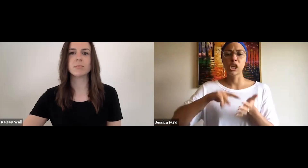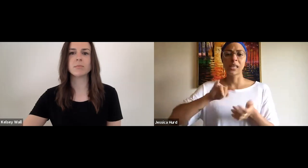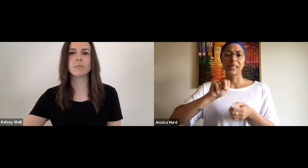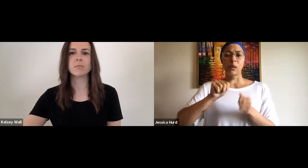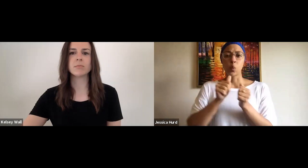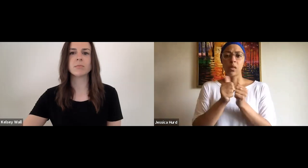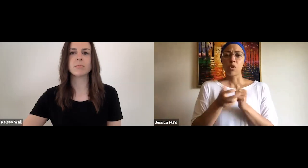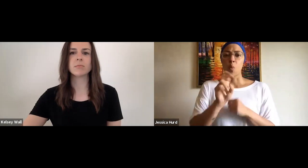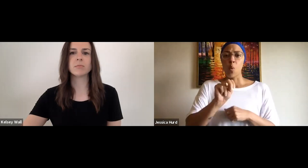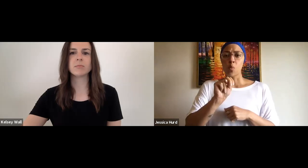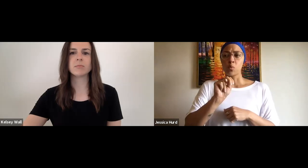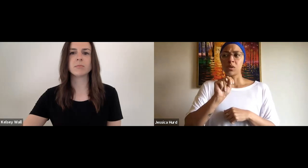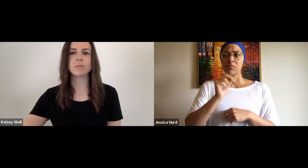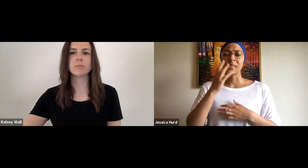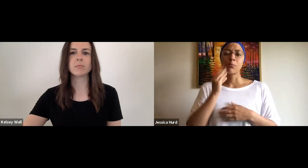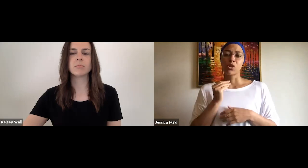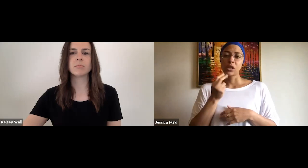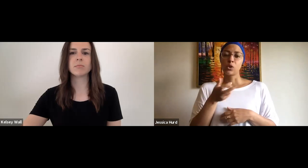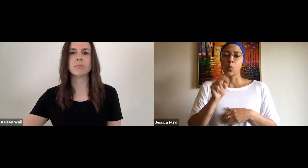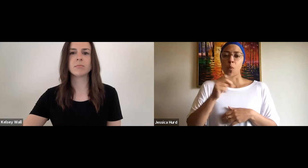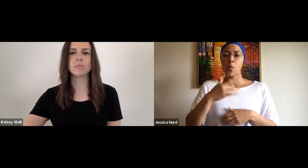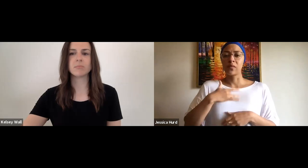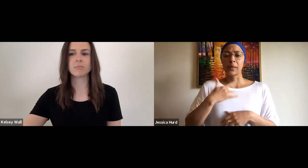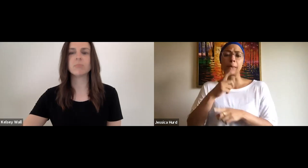So, we'd like you to just take a moment on your own